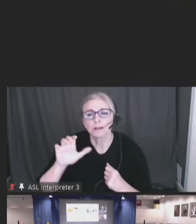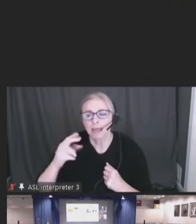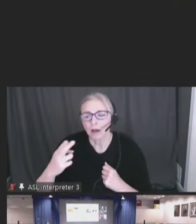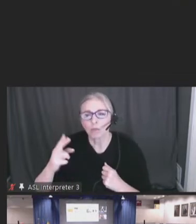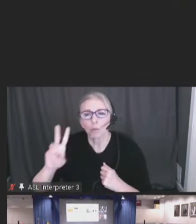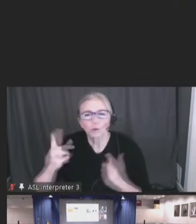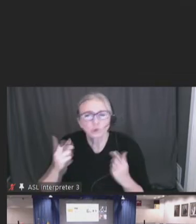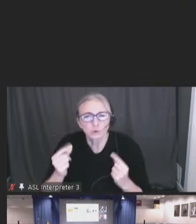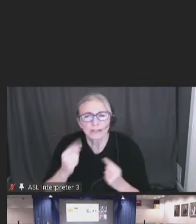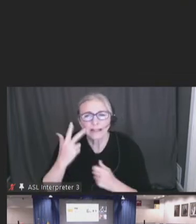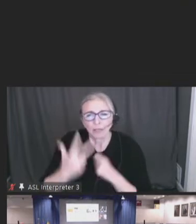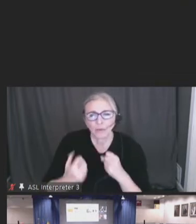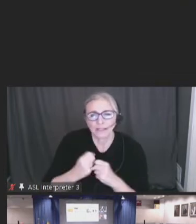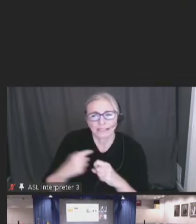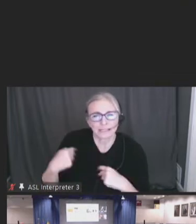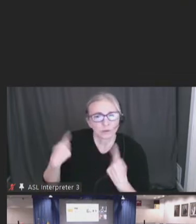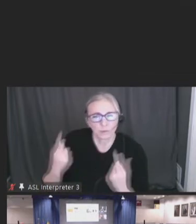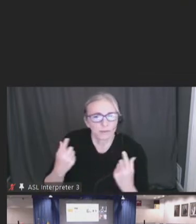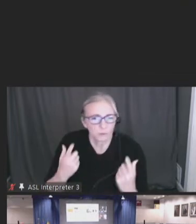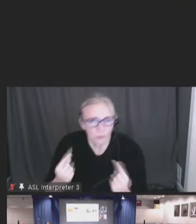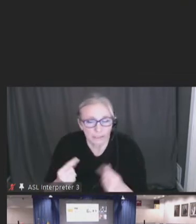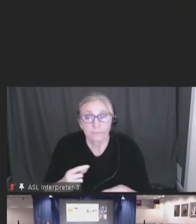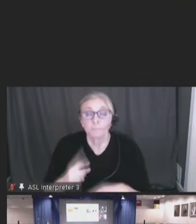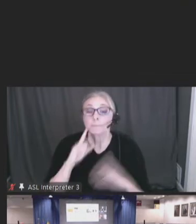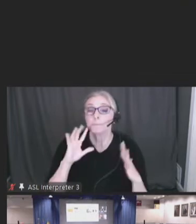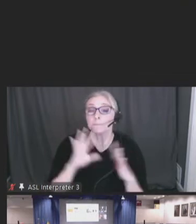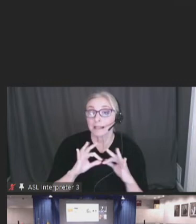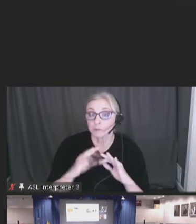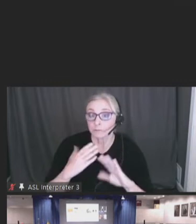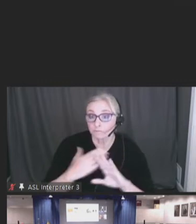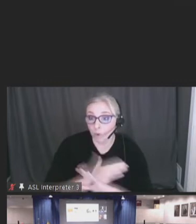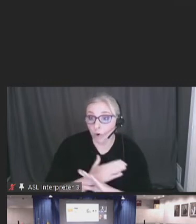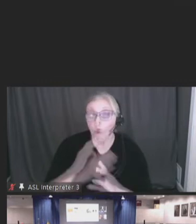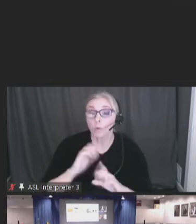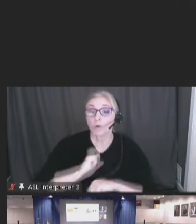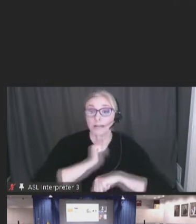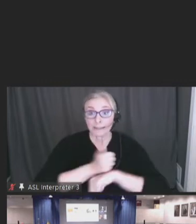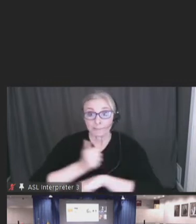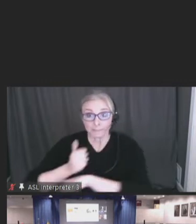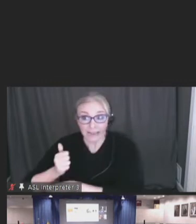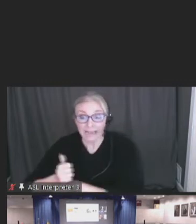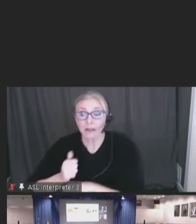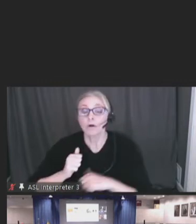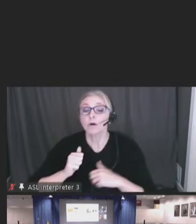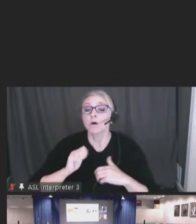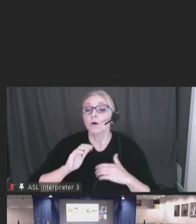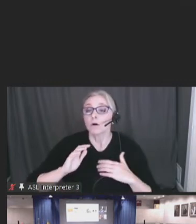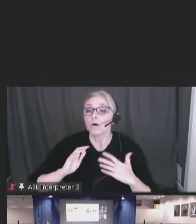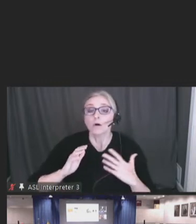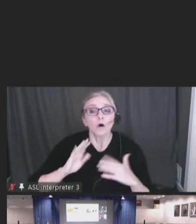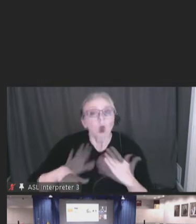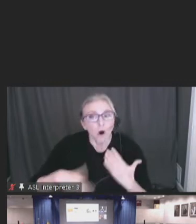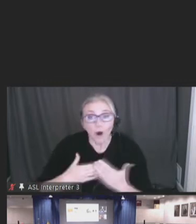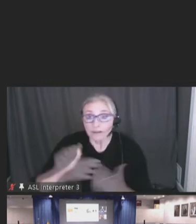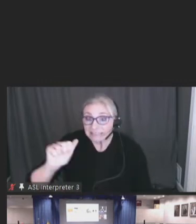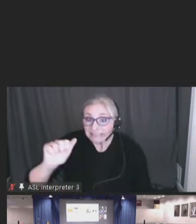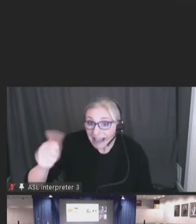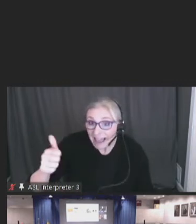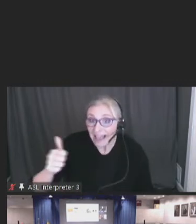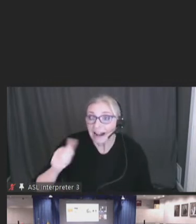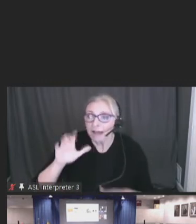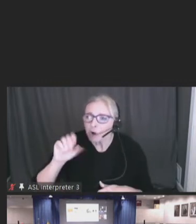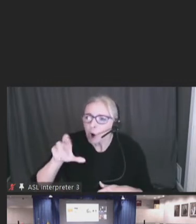years of COVID-19? As I mentioned before, we were implementing all 10 of our core roles. And those